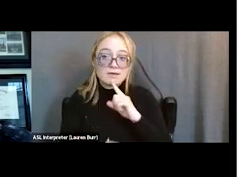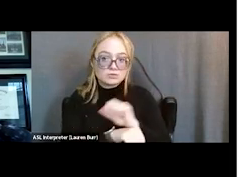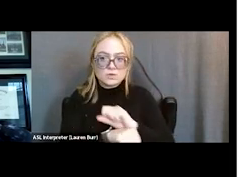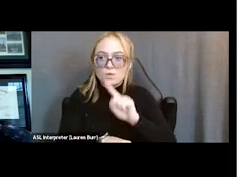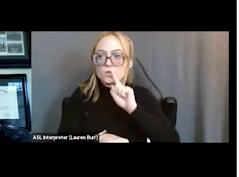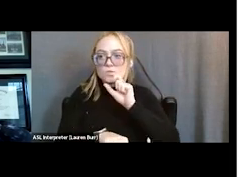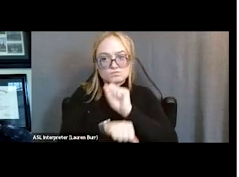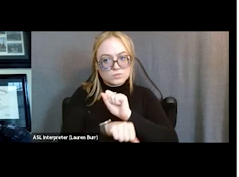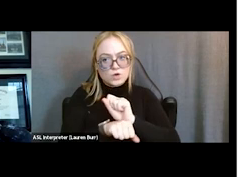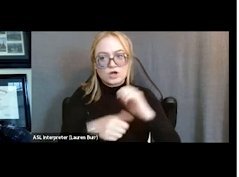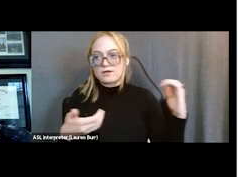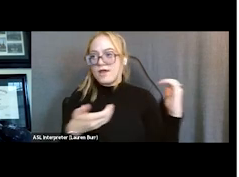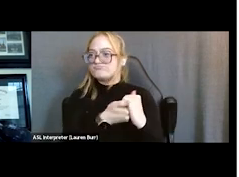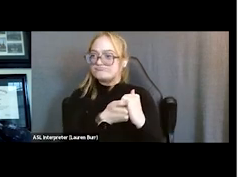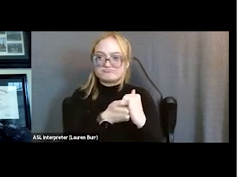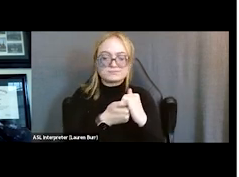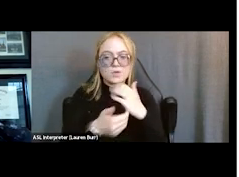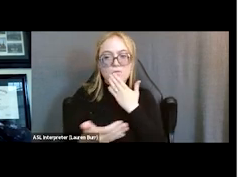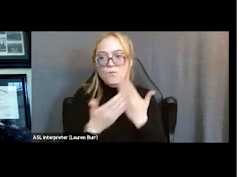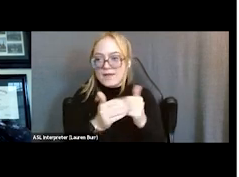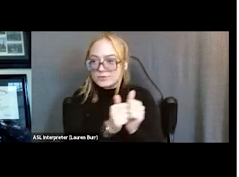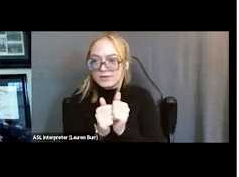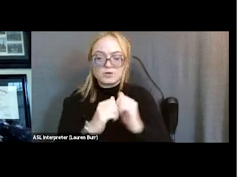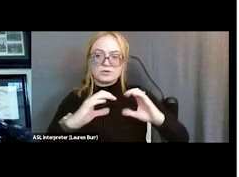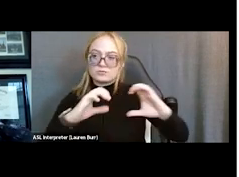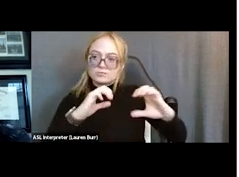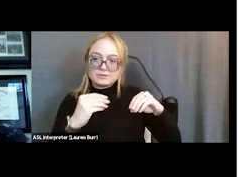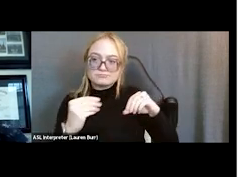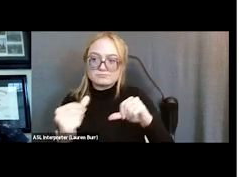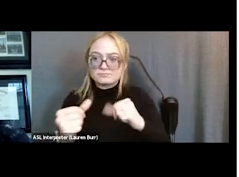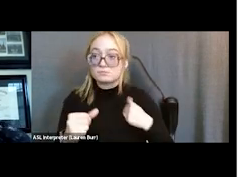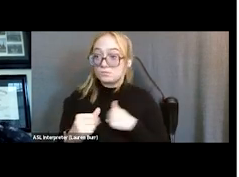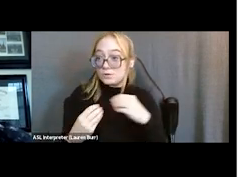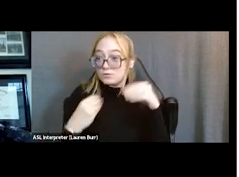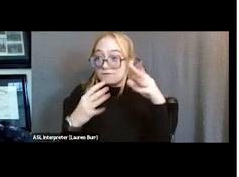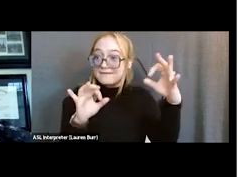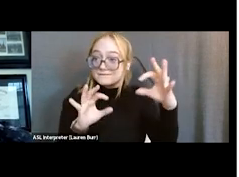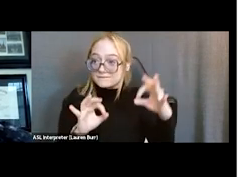We communicate well with each other, we provide feedback and I think that is